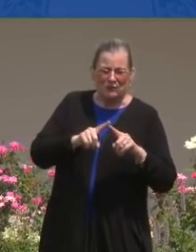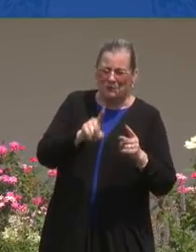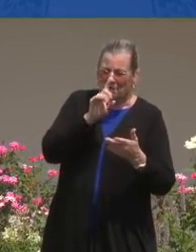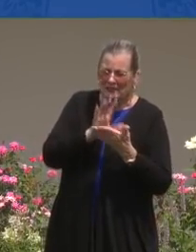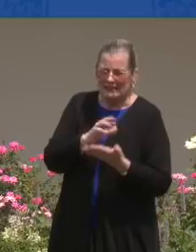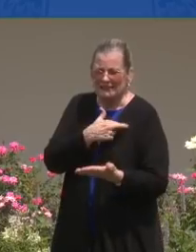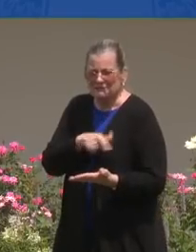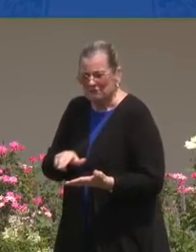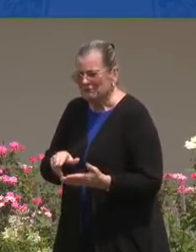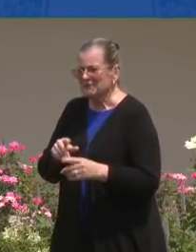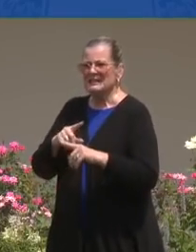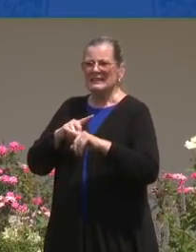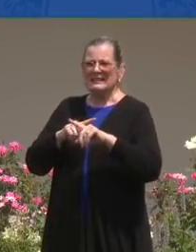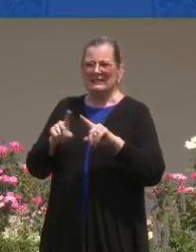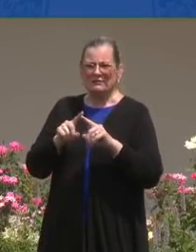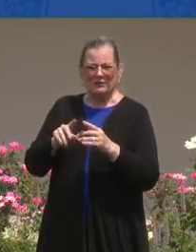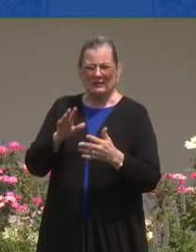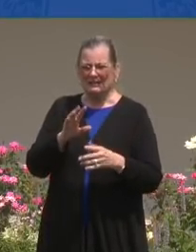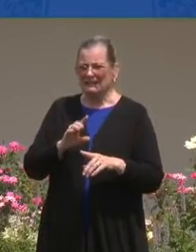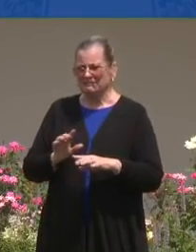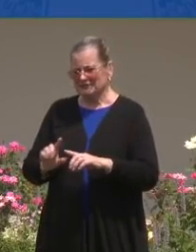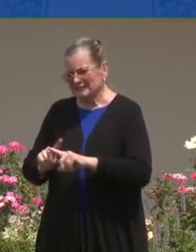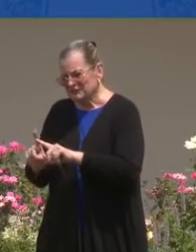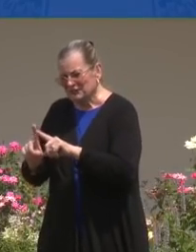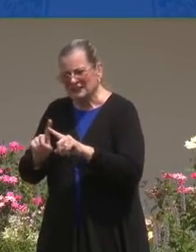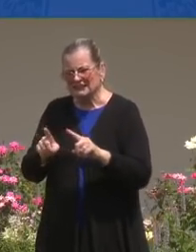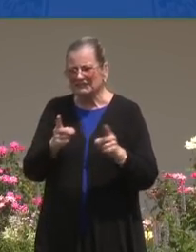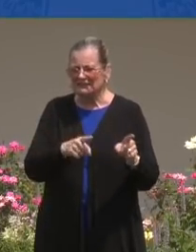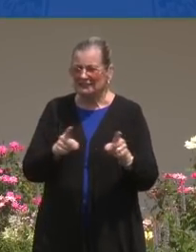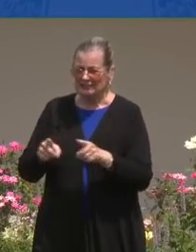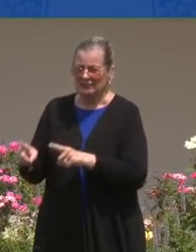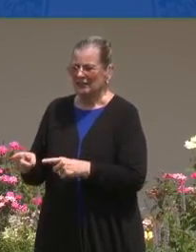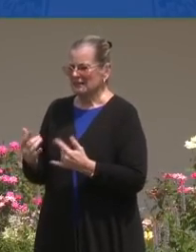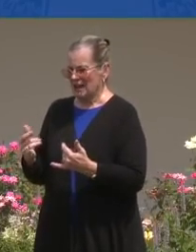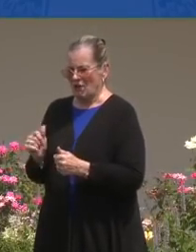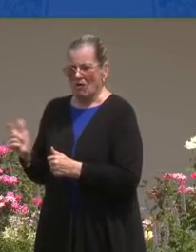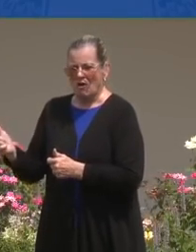In my first day in office, I was proud to sign an executive order